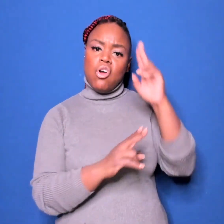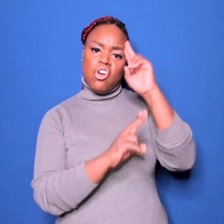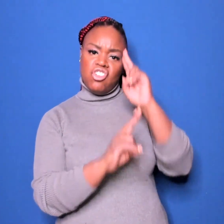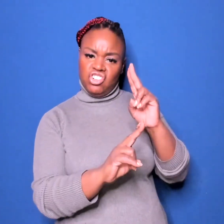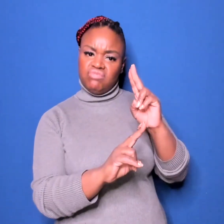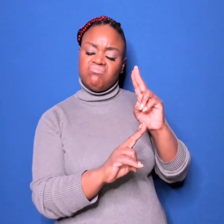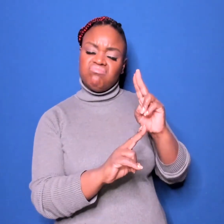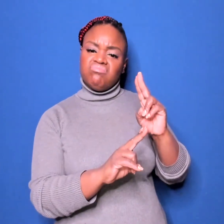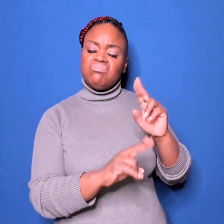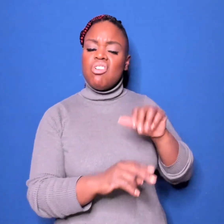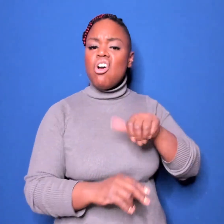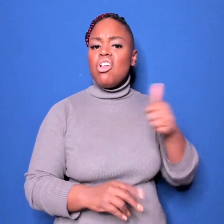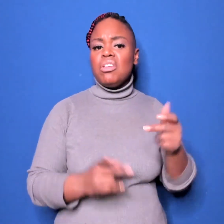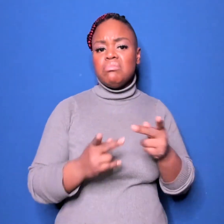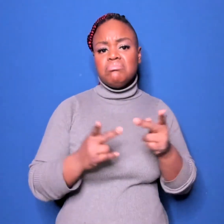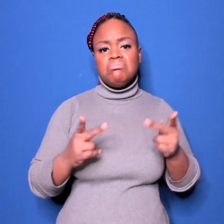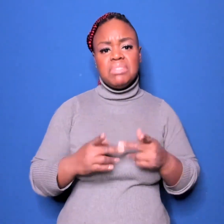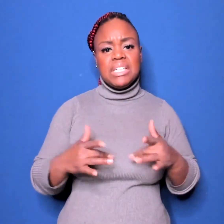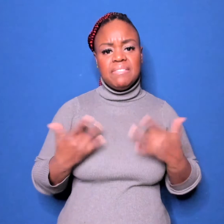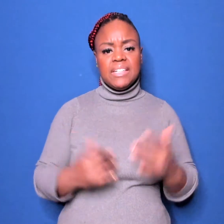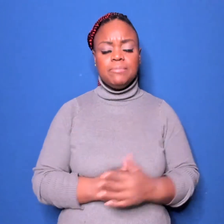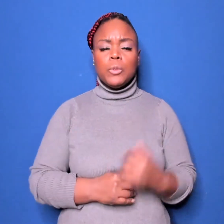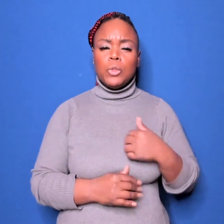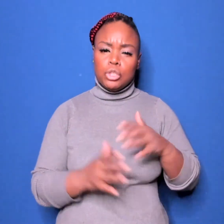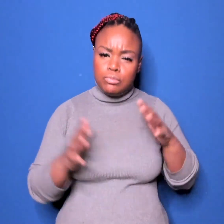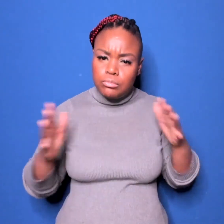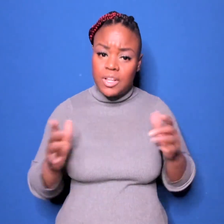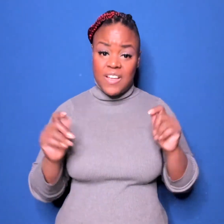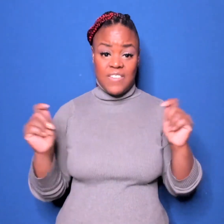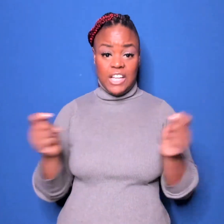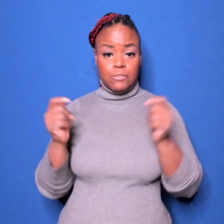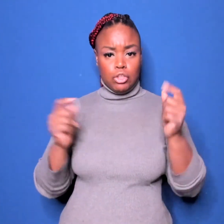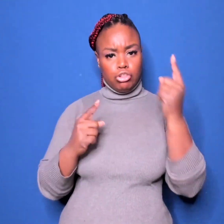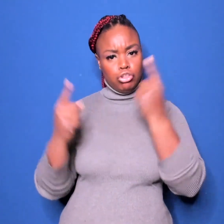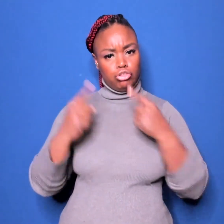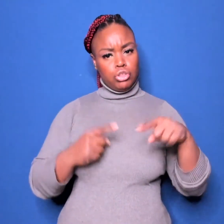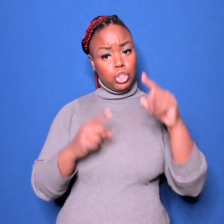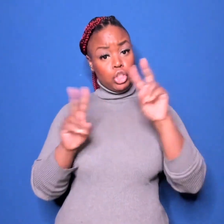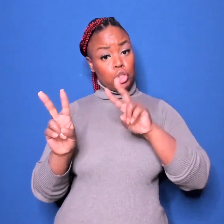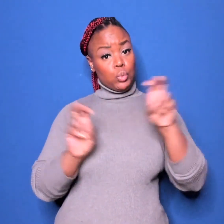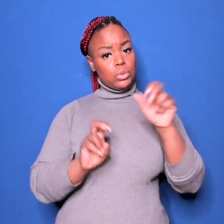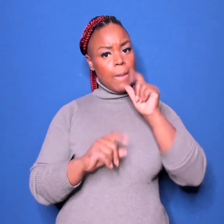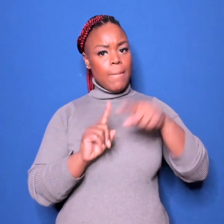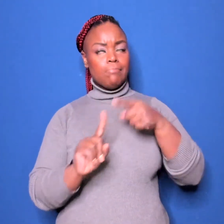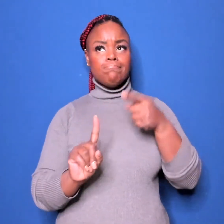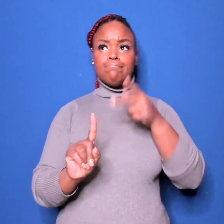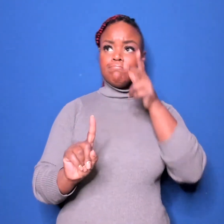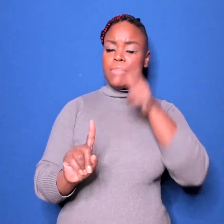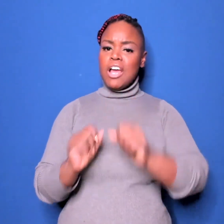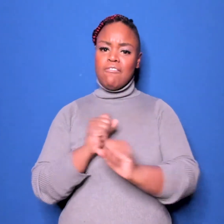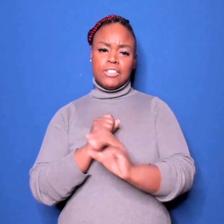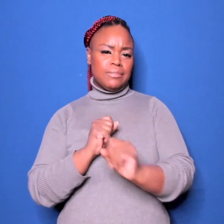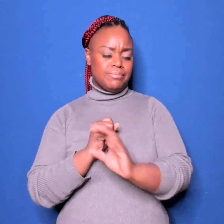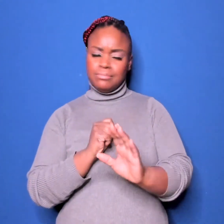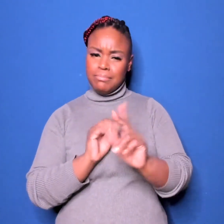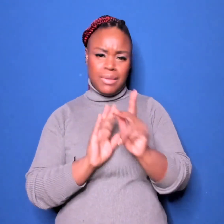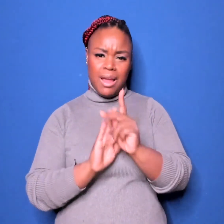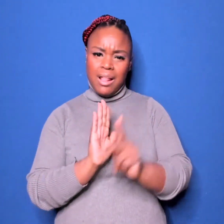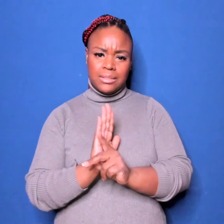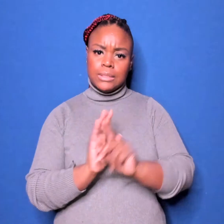will be honored at our alternate event. We urge the festival to consider that the issue is not about its lack of advertising policy,